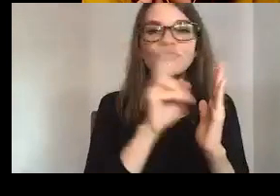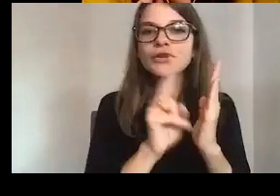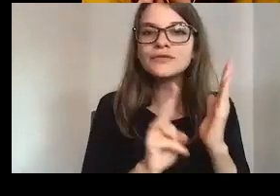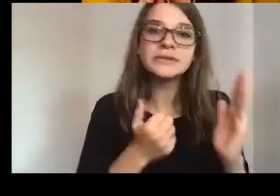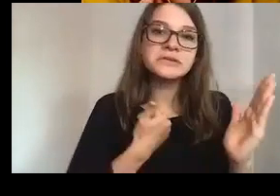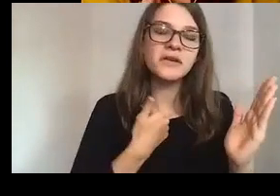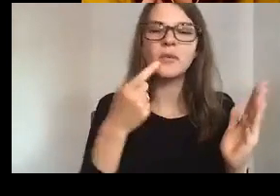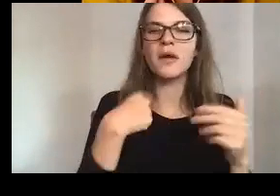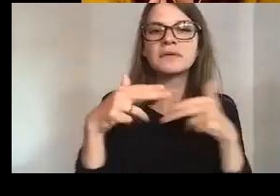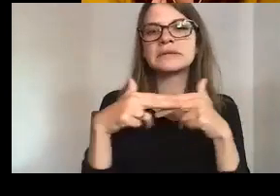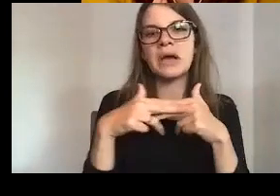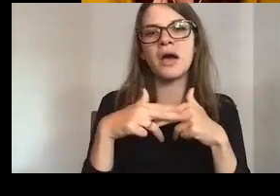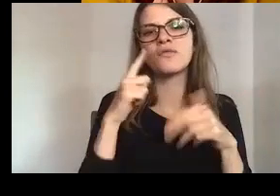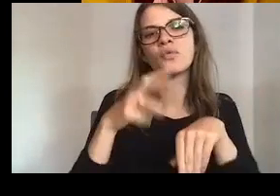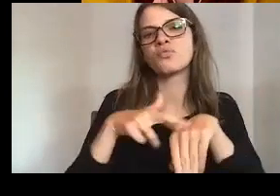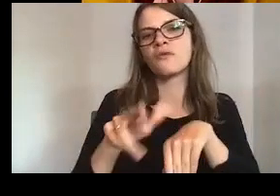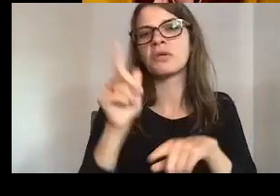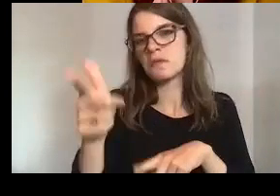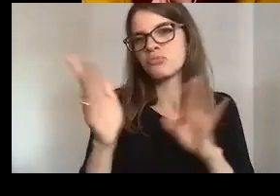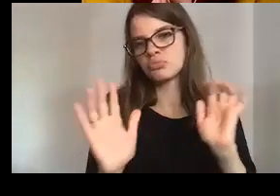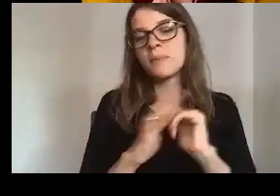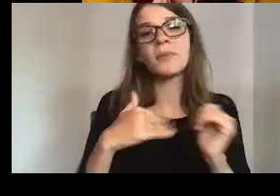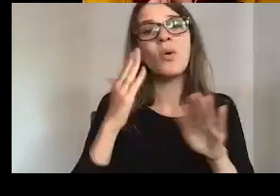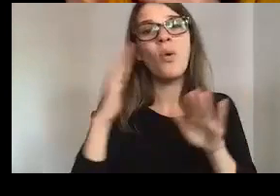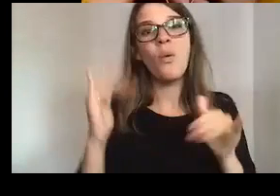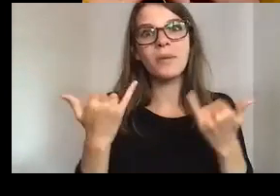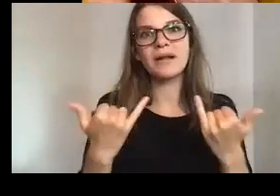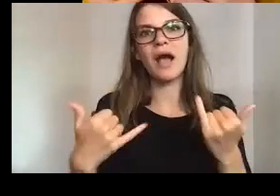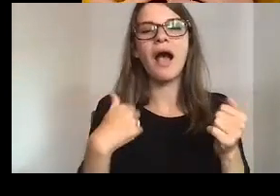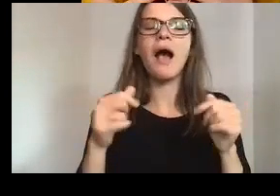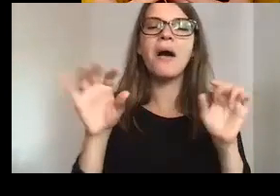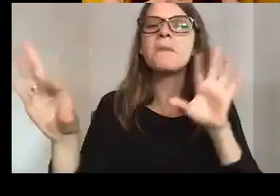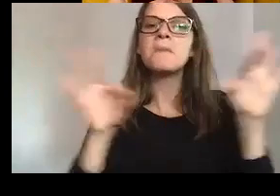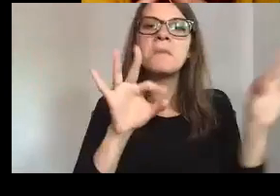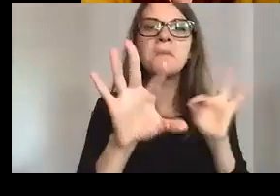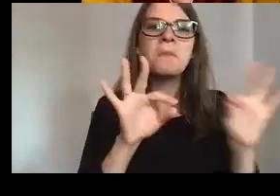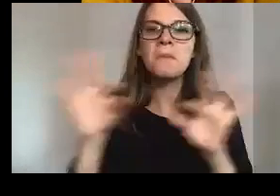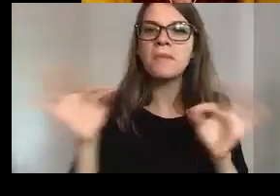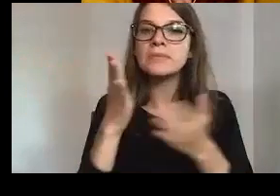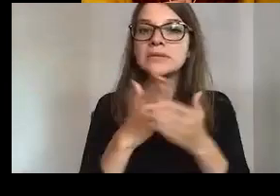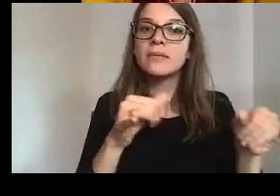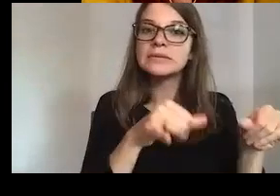to look at but you know my hope is that I was able to find some common themes that came up within the